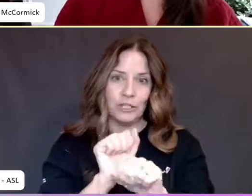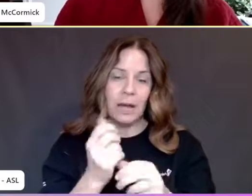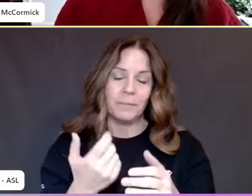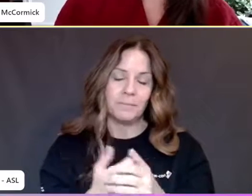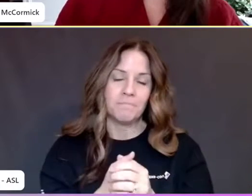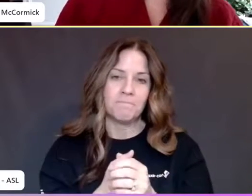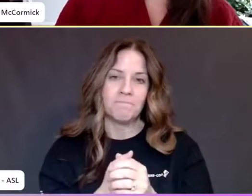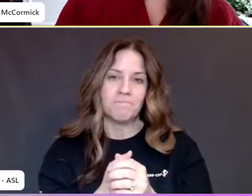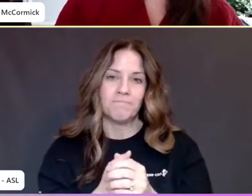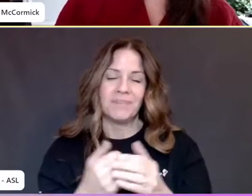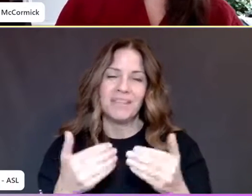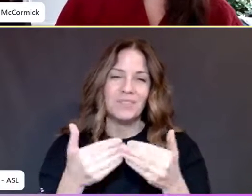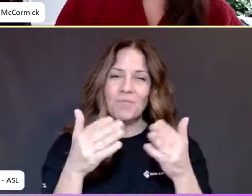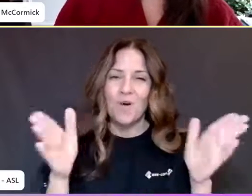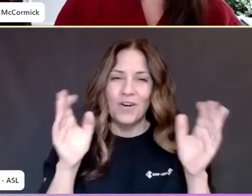issues, we require it to perform the